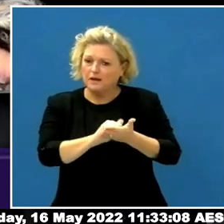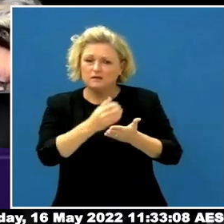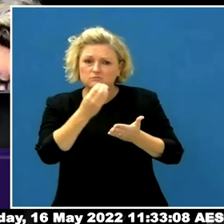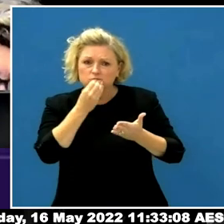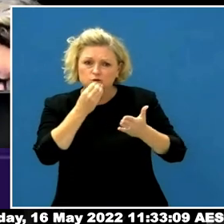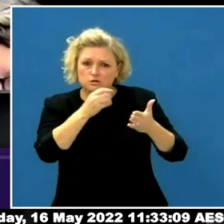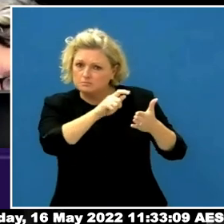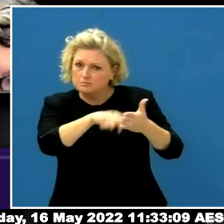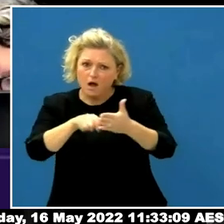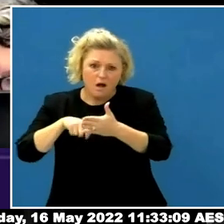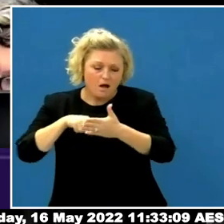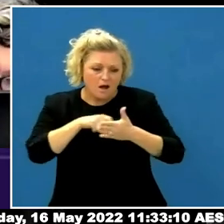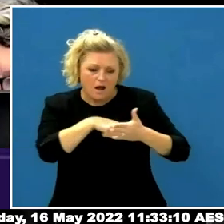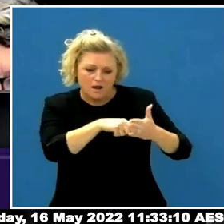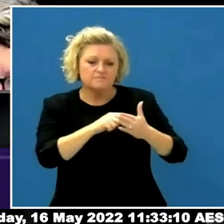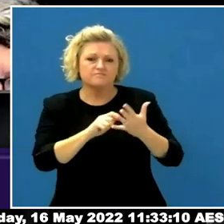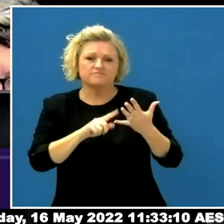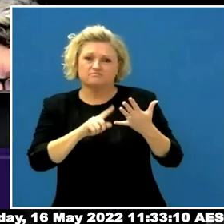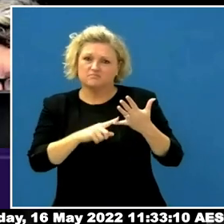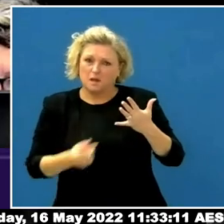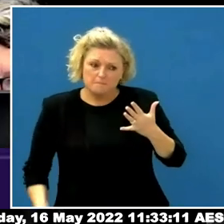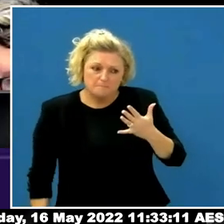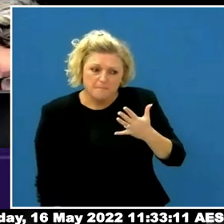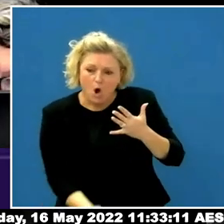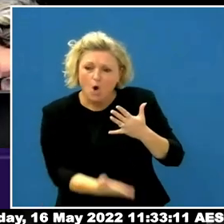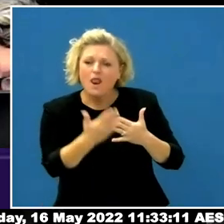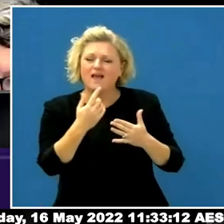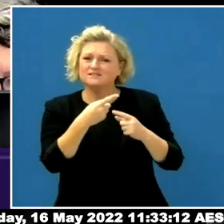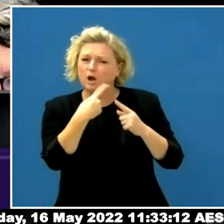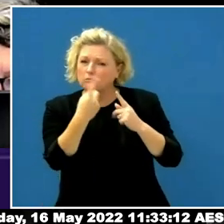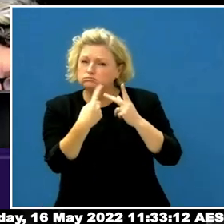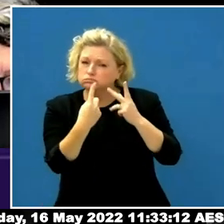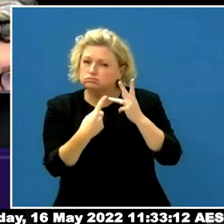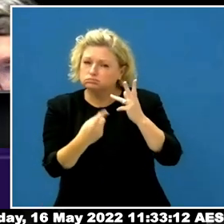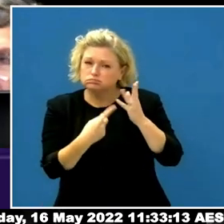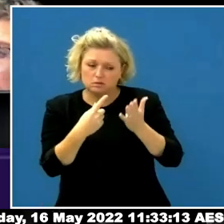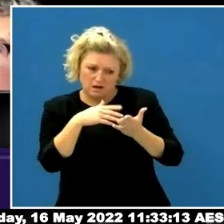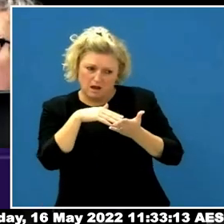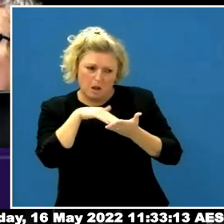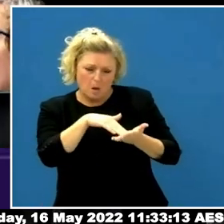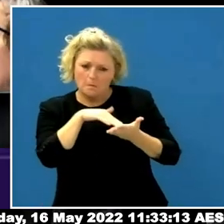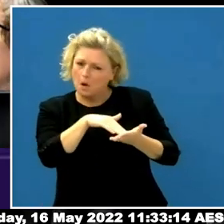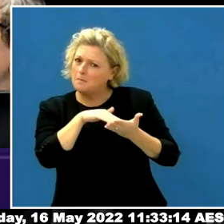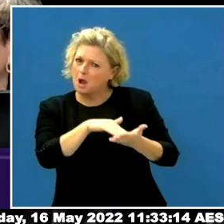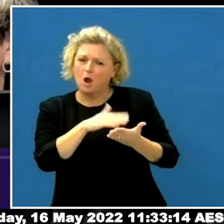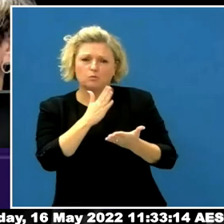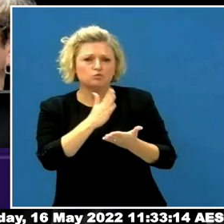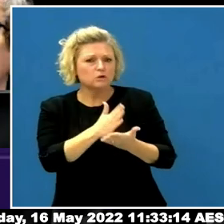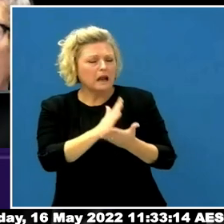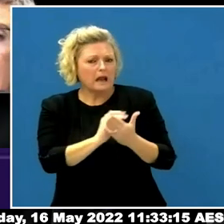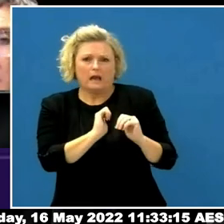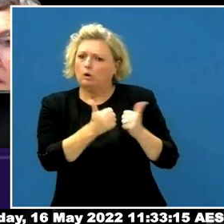He would go occasionally bowling. So - and yeah, he seemed to make strides at school.